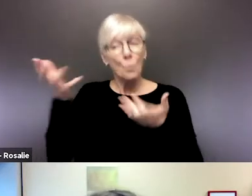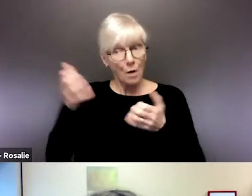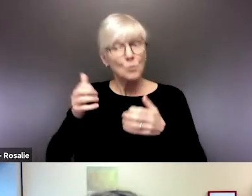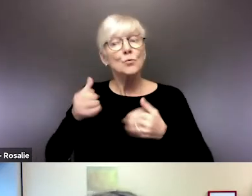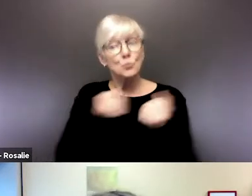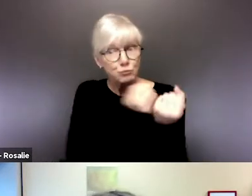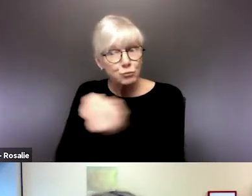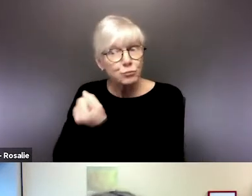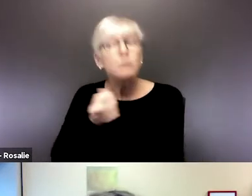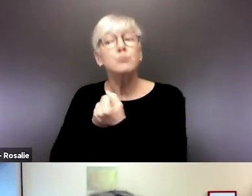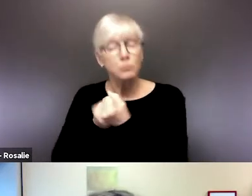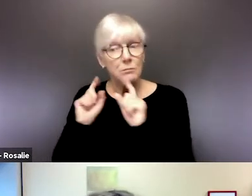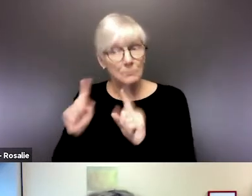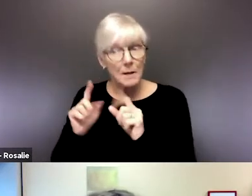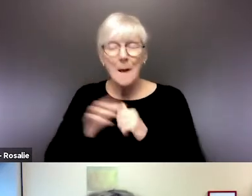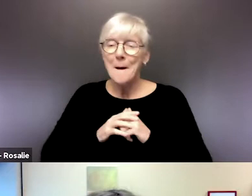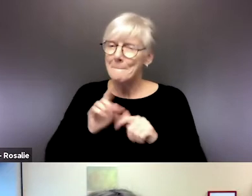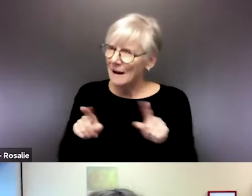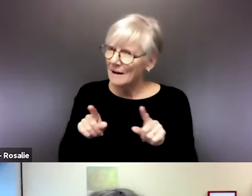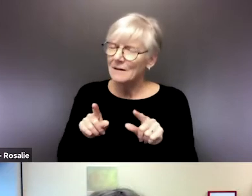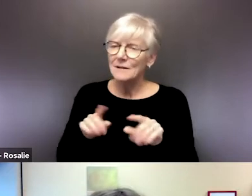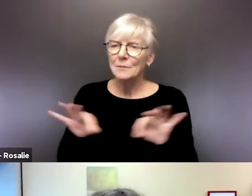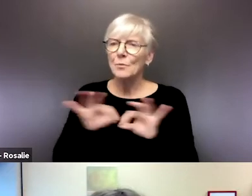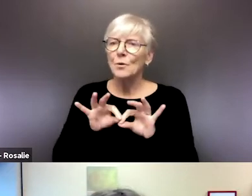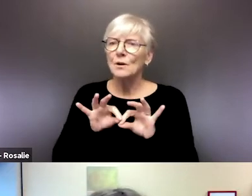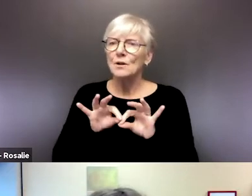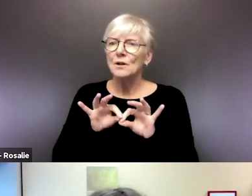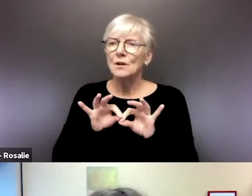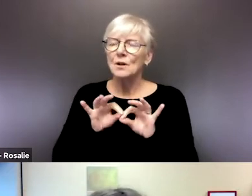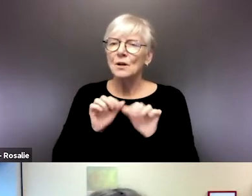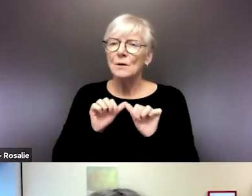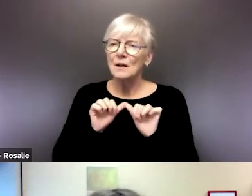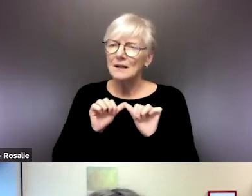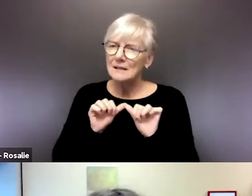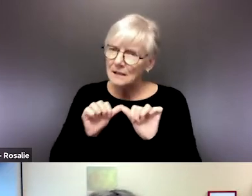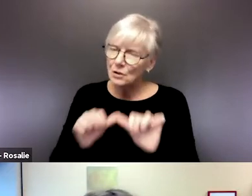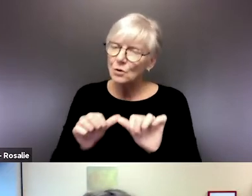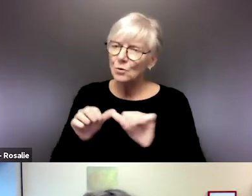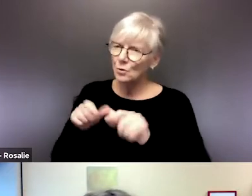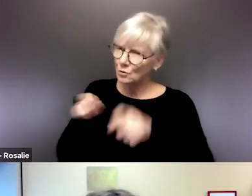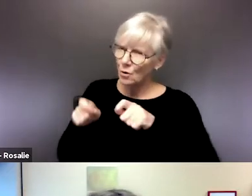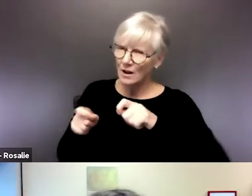but at the same time maintain in place coercitive measures to control access, such as contesting